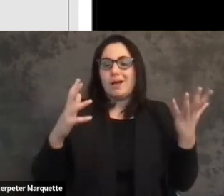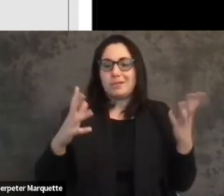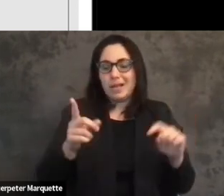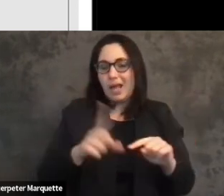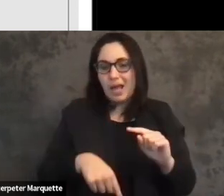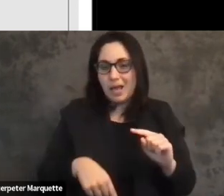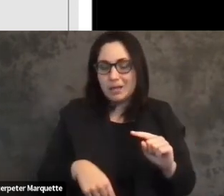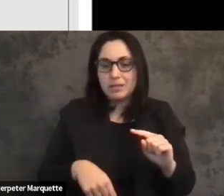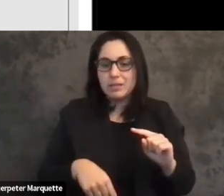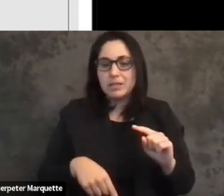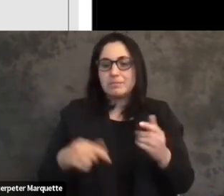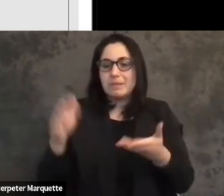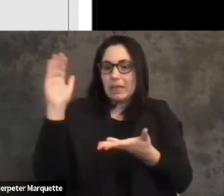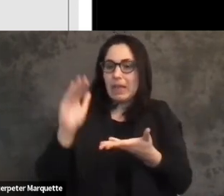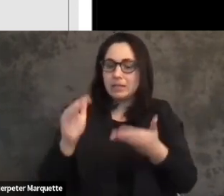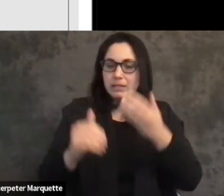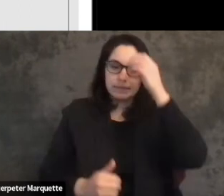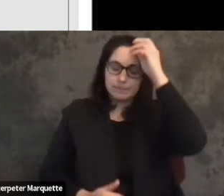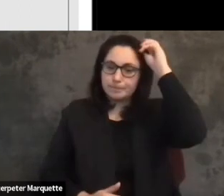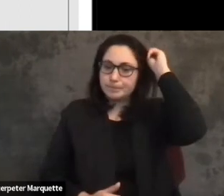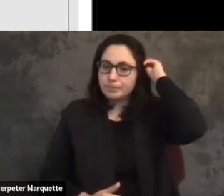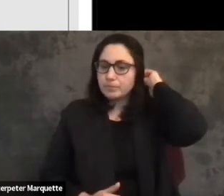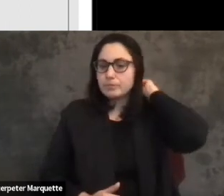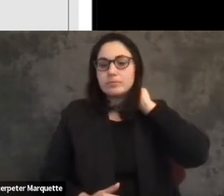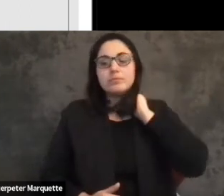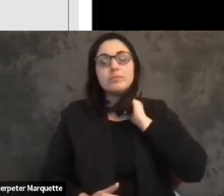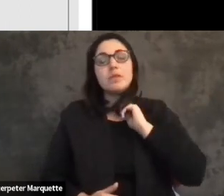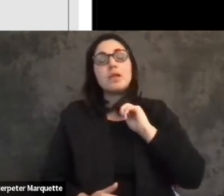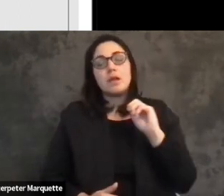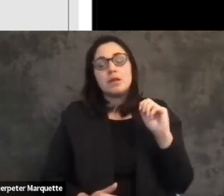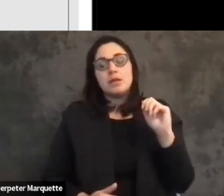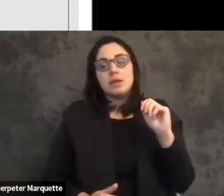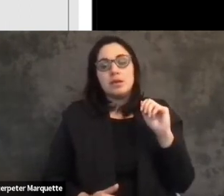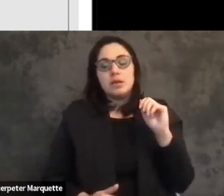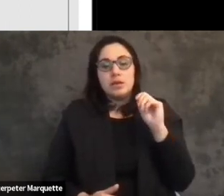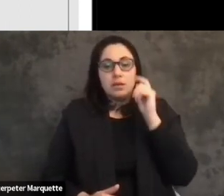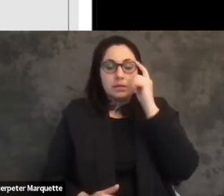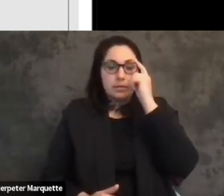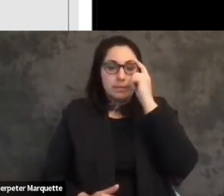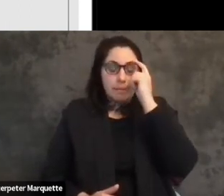struggle, because my body won't handle the kind of workouts that I used to do before